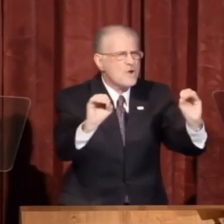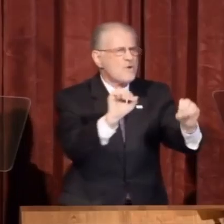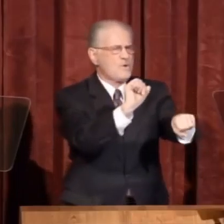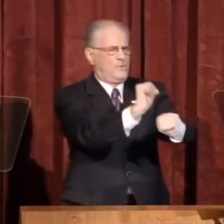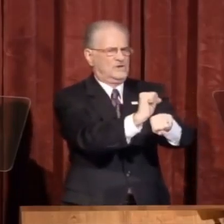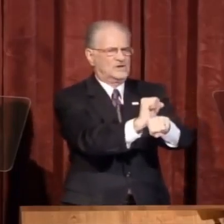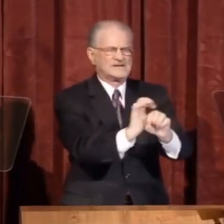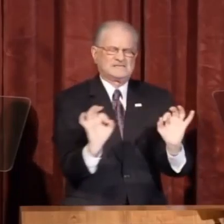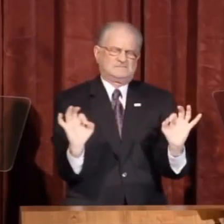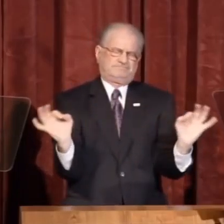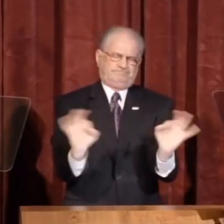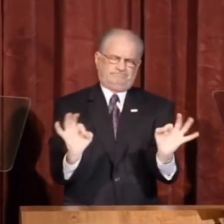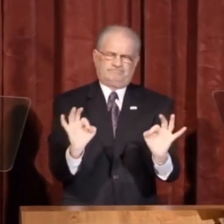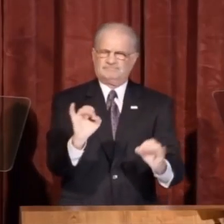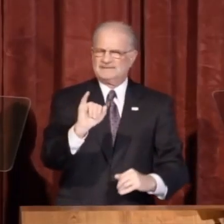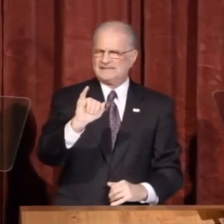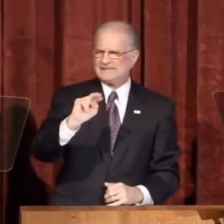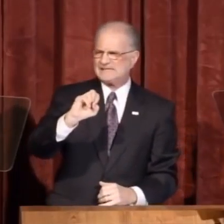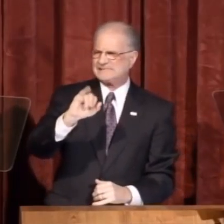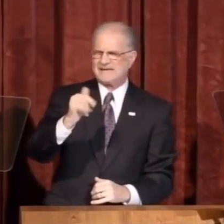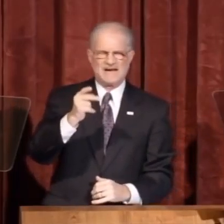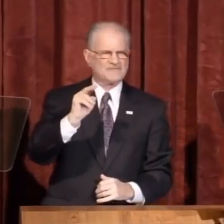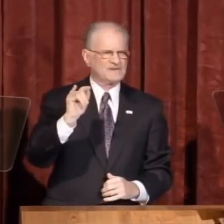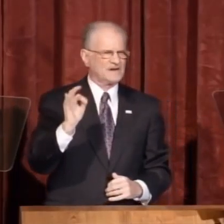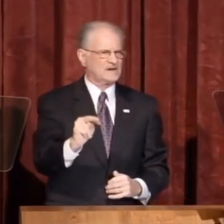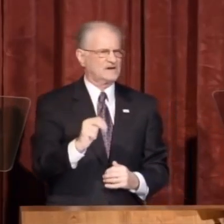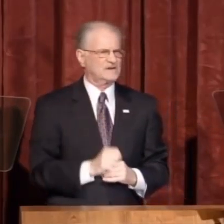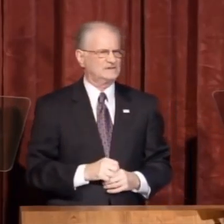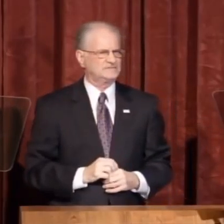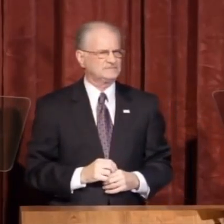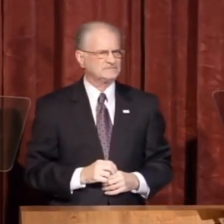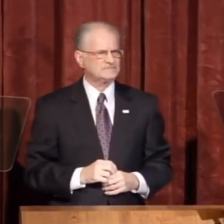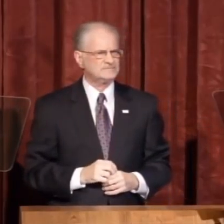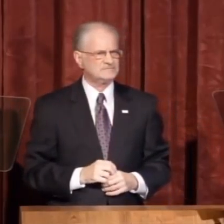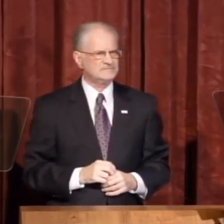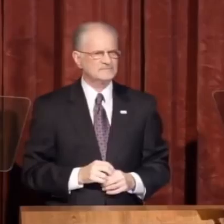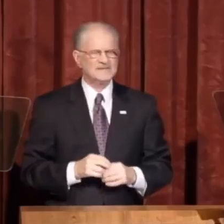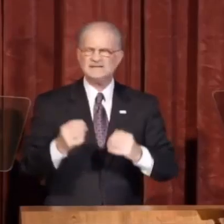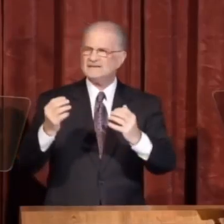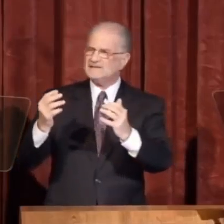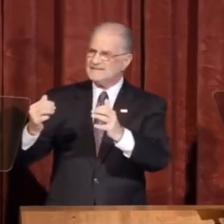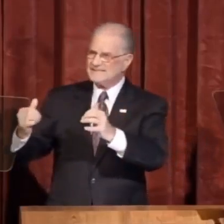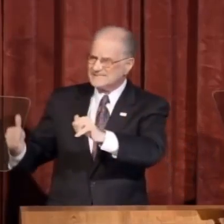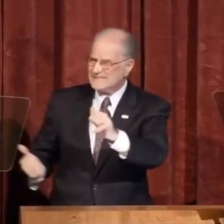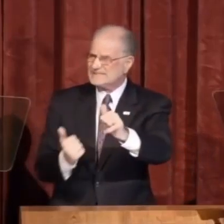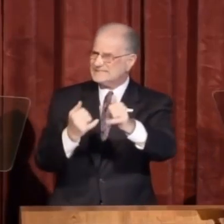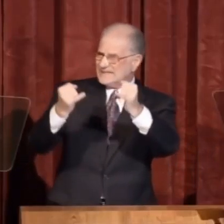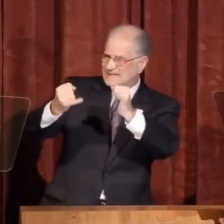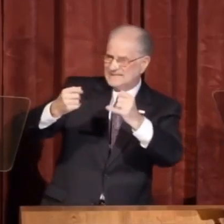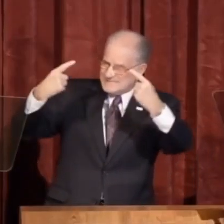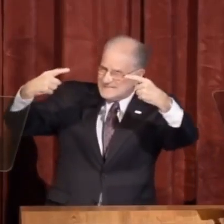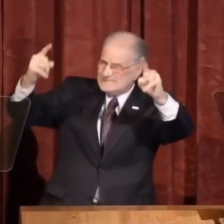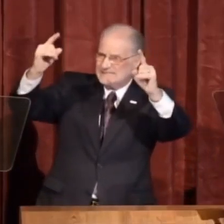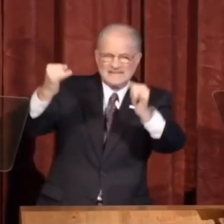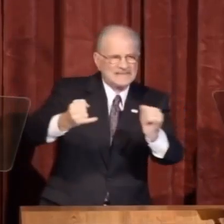so that we meet the dream of becoming the epicenter of our research areas.